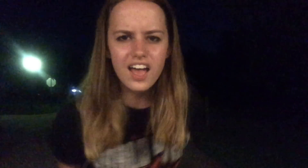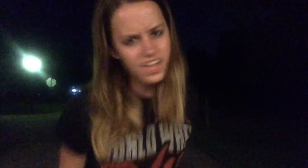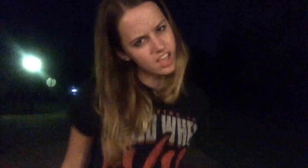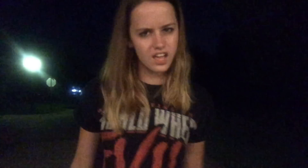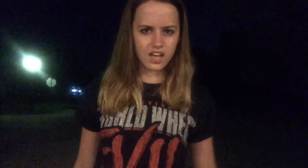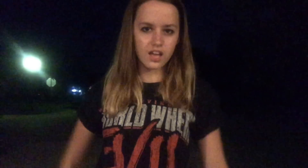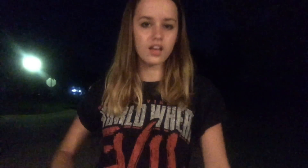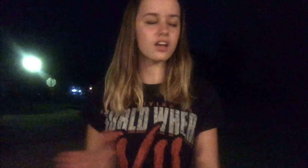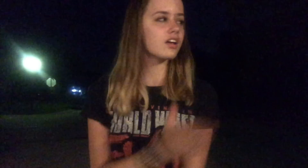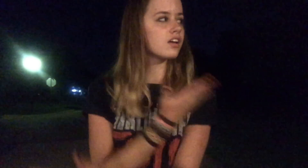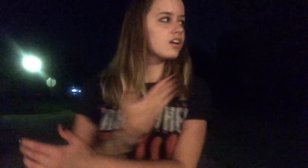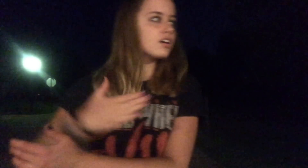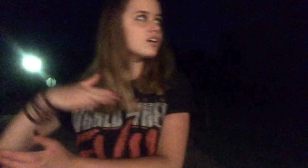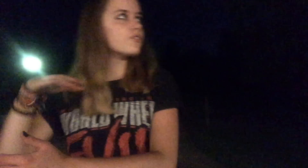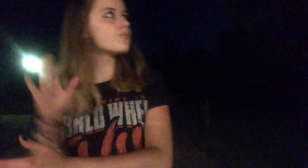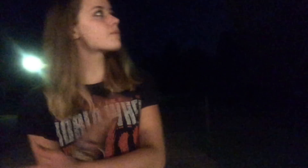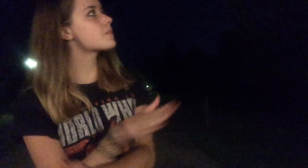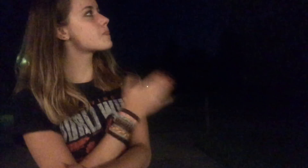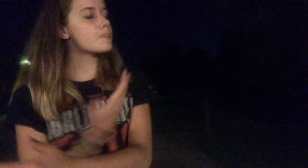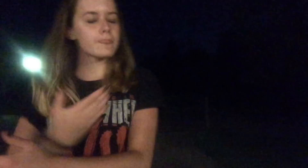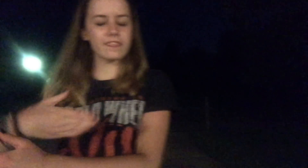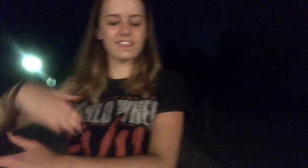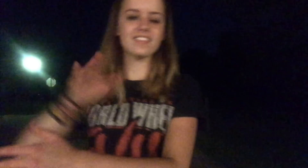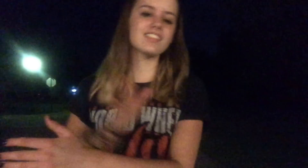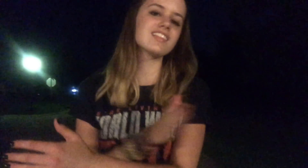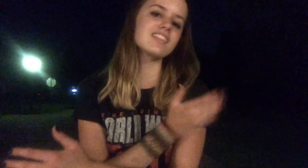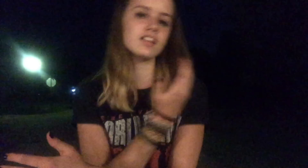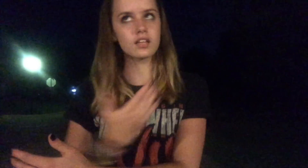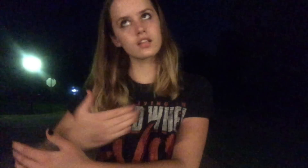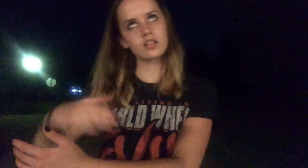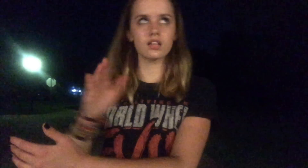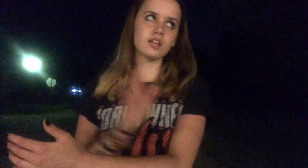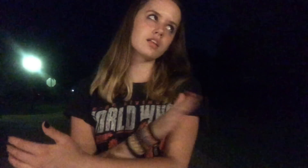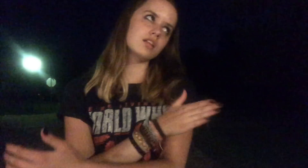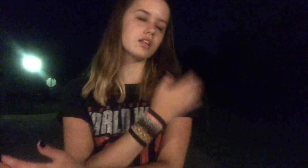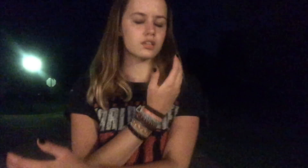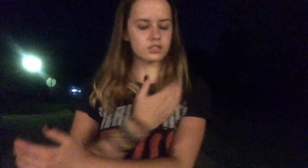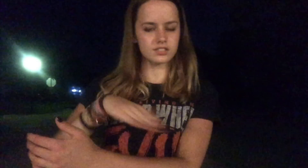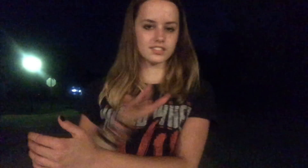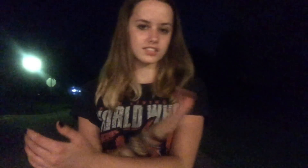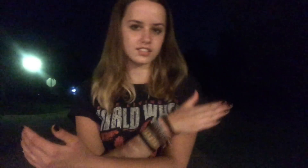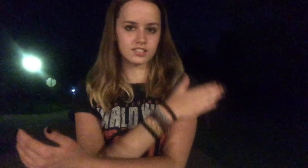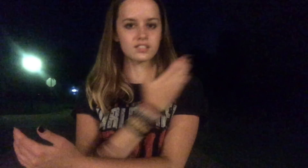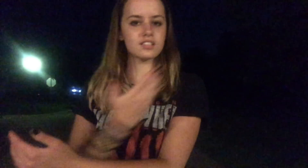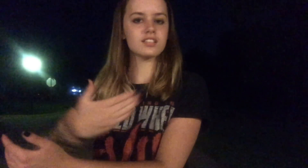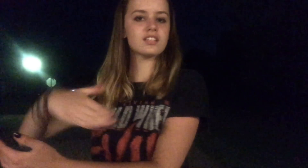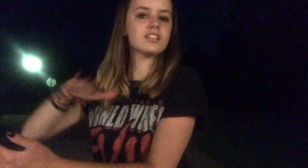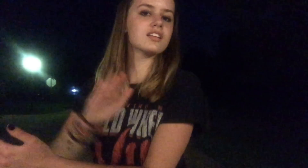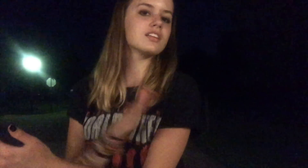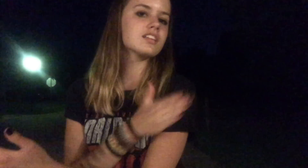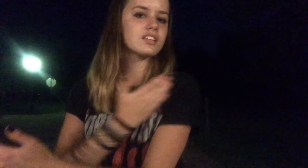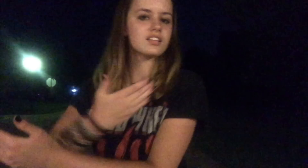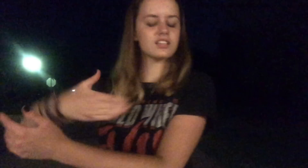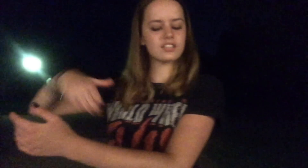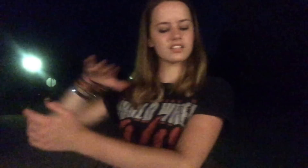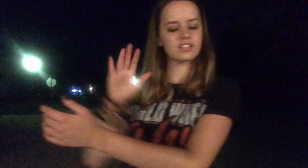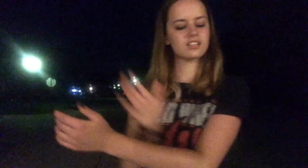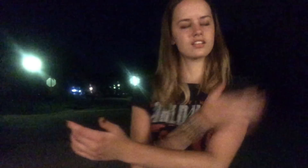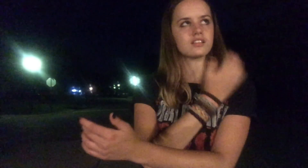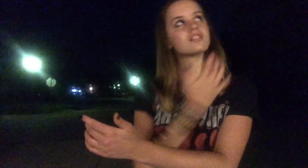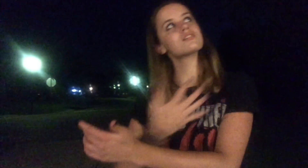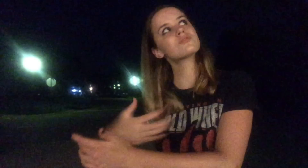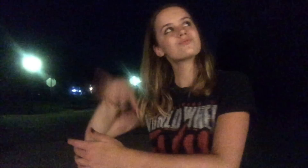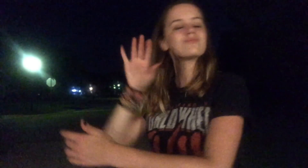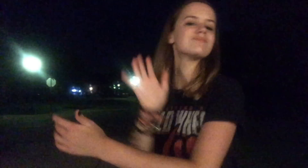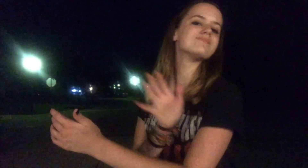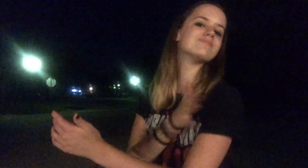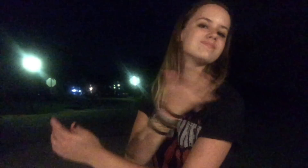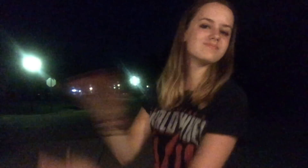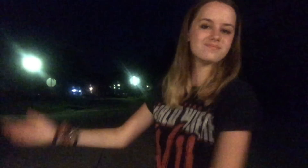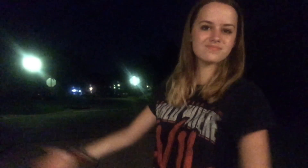*Closing Synthesizer*